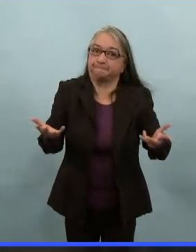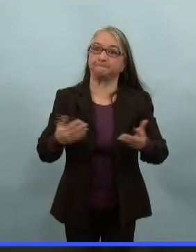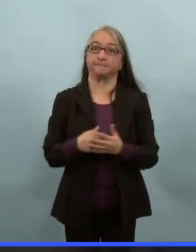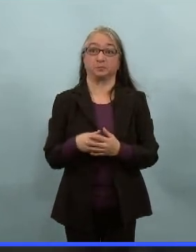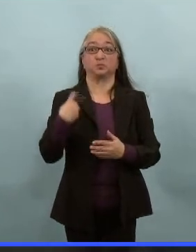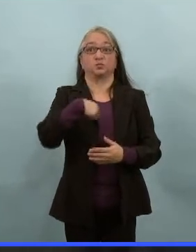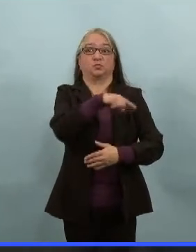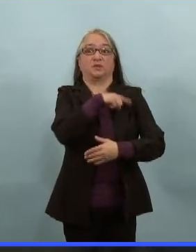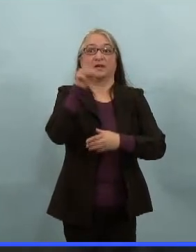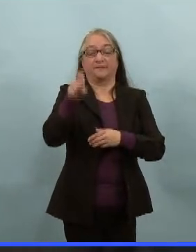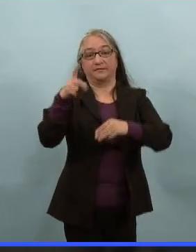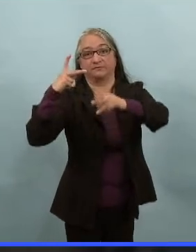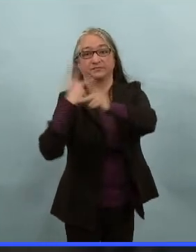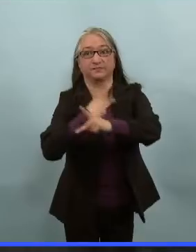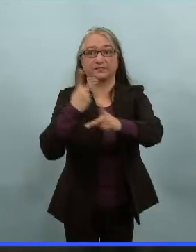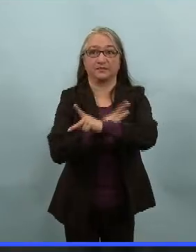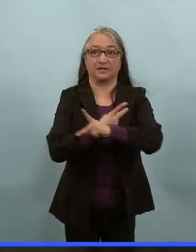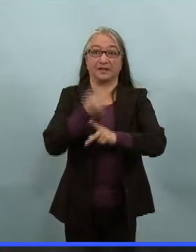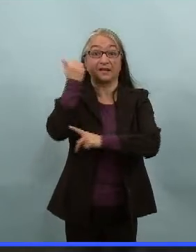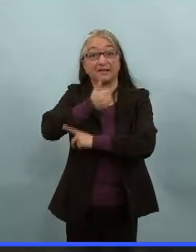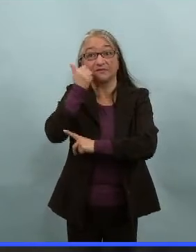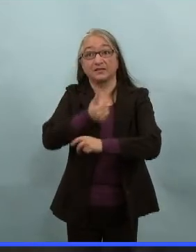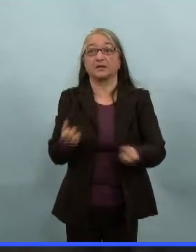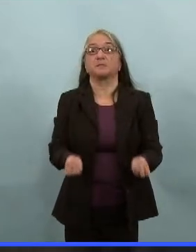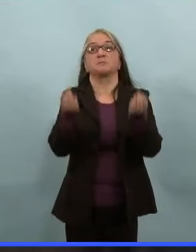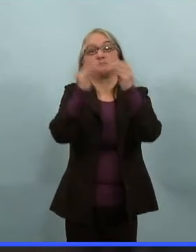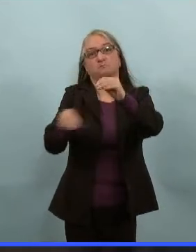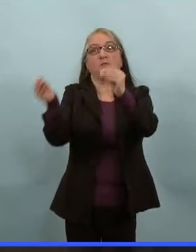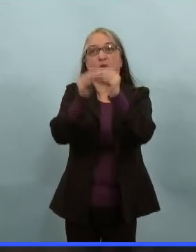getting more information on a daily basis even from yesterday today we have more information